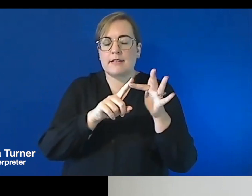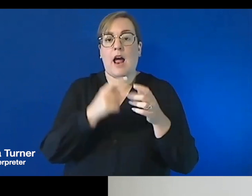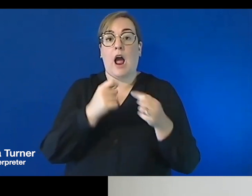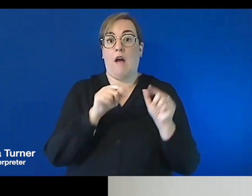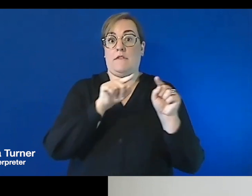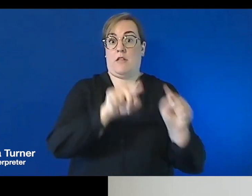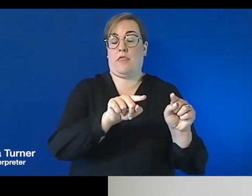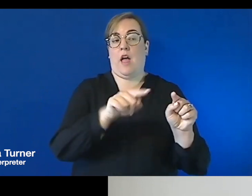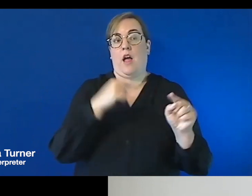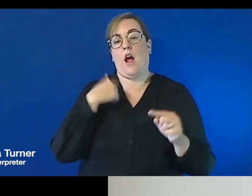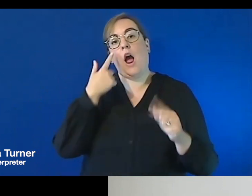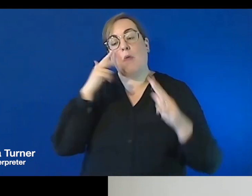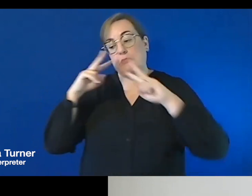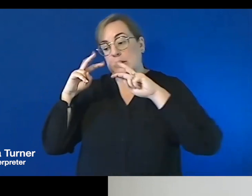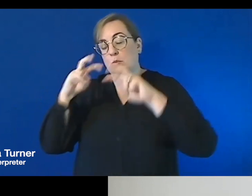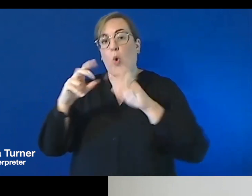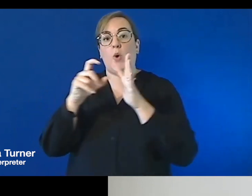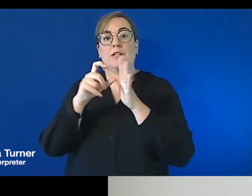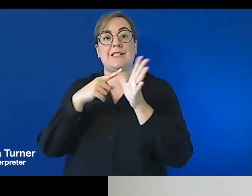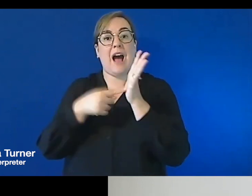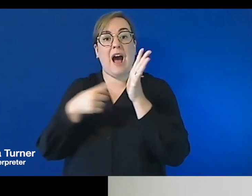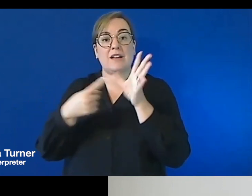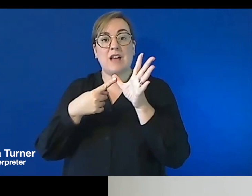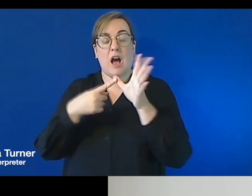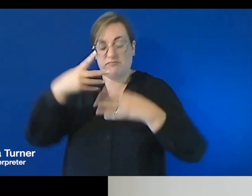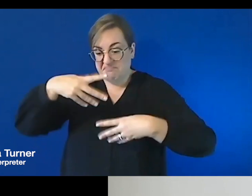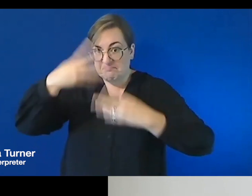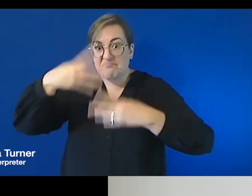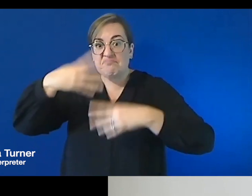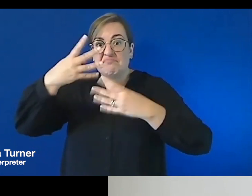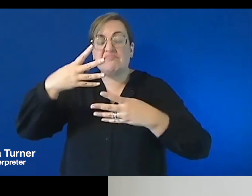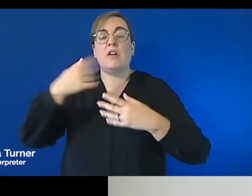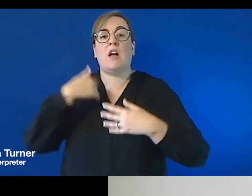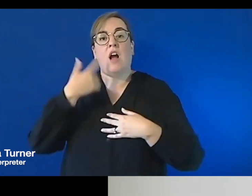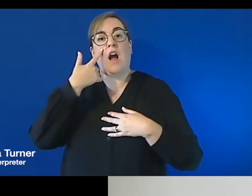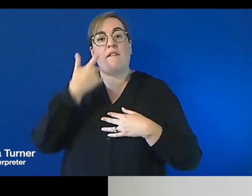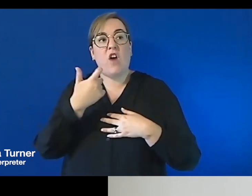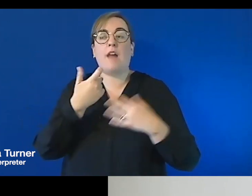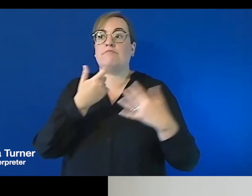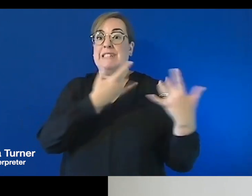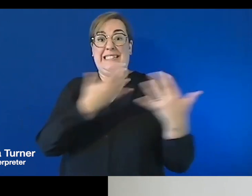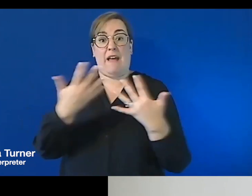social networks deeper and that's how I came up with several startups related to big data,